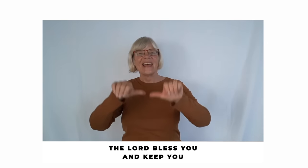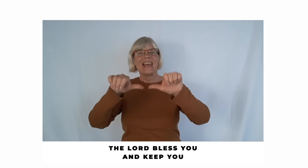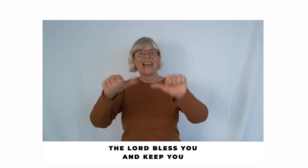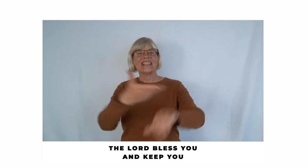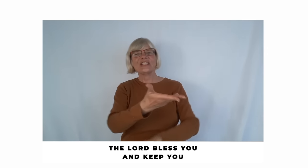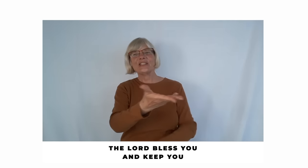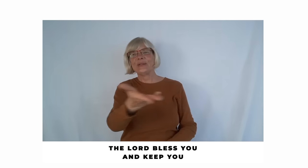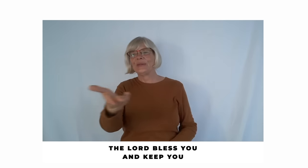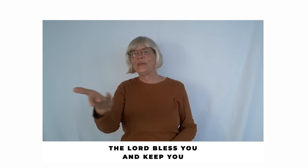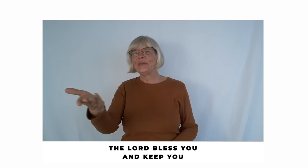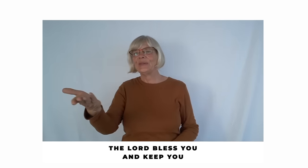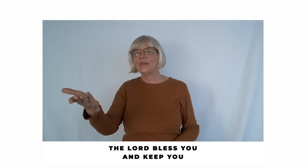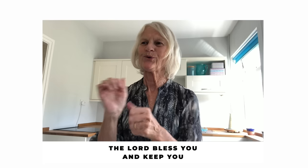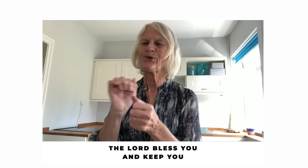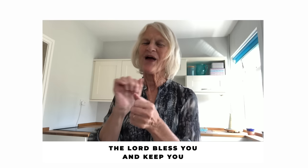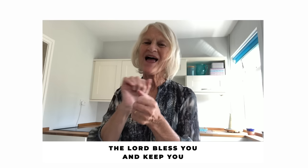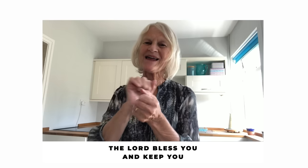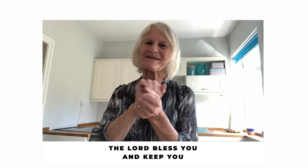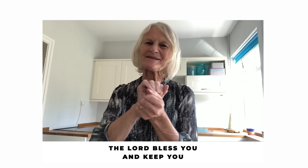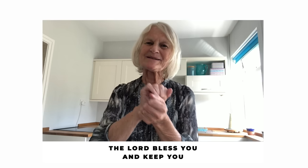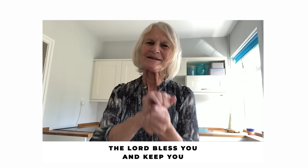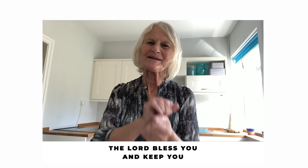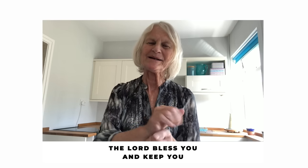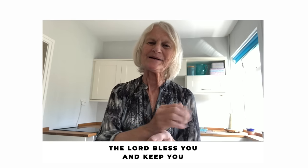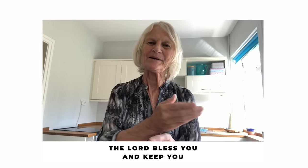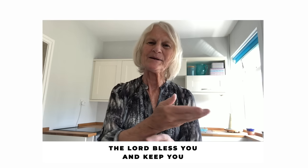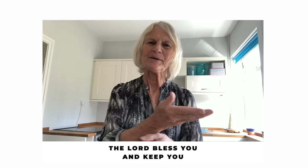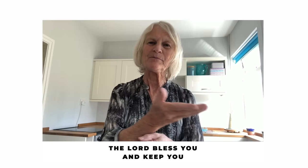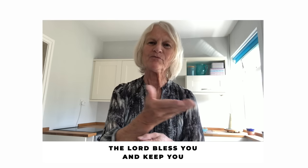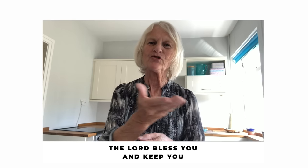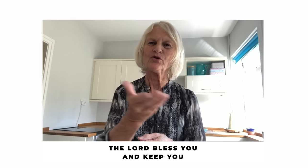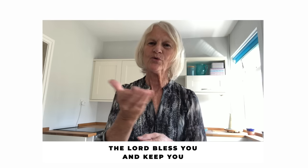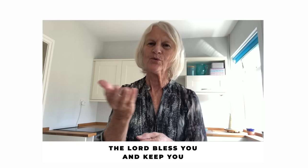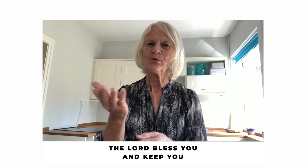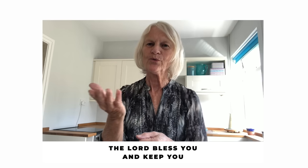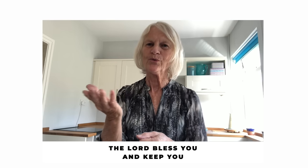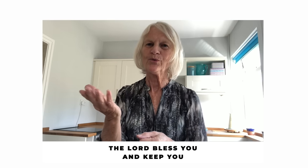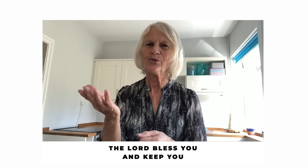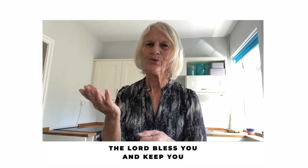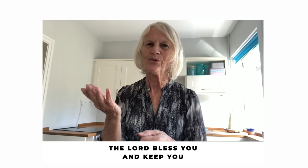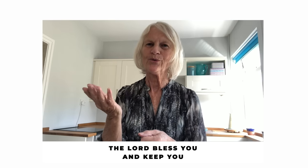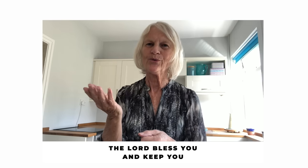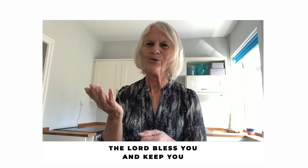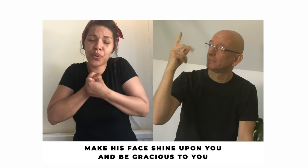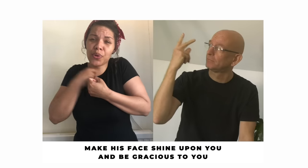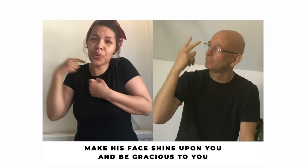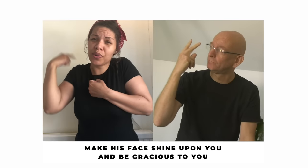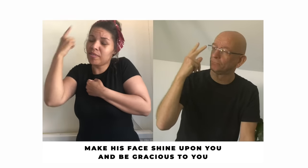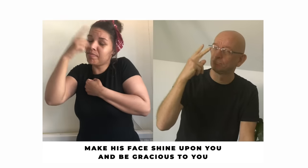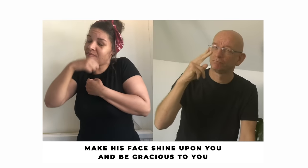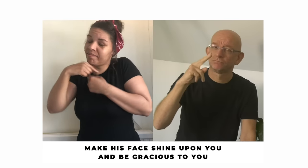The Lord bless you And keep you